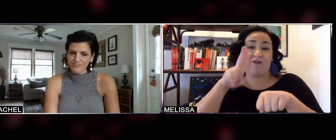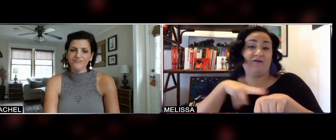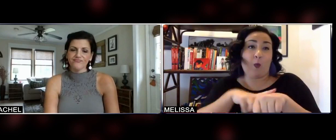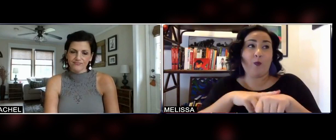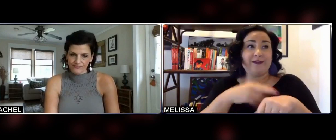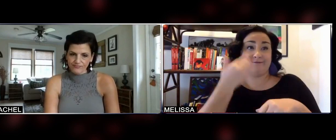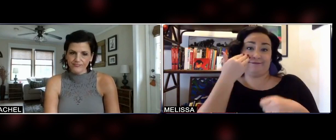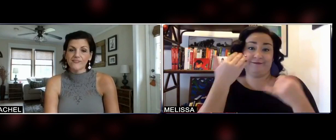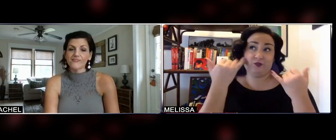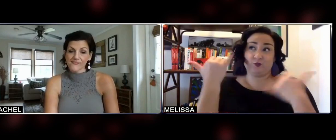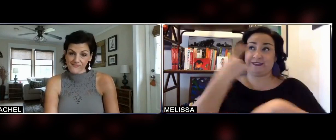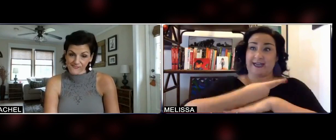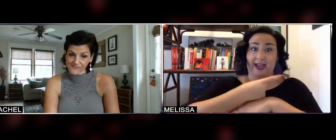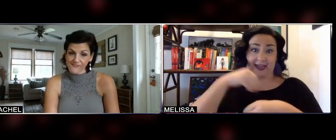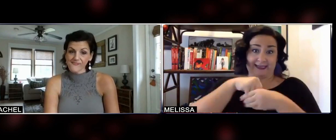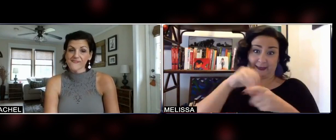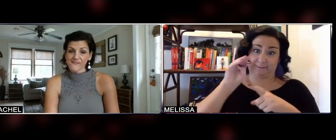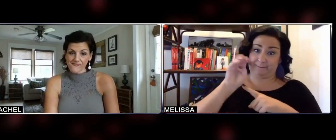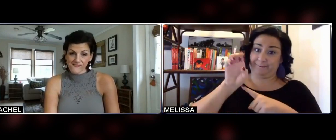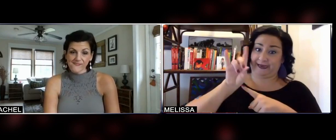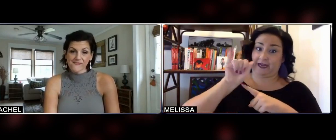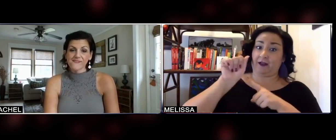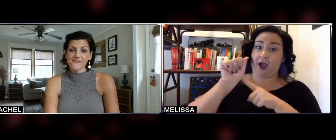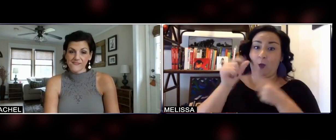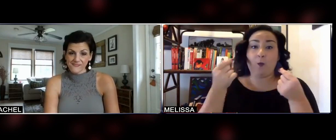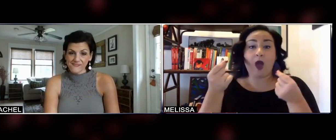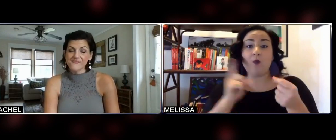Today, in the media, what really gets the views